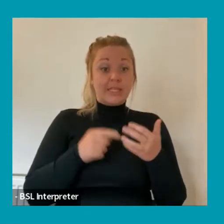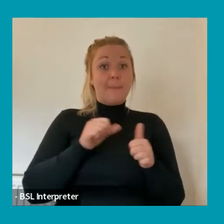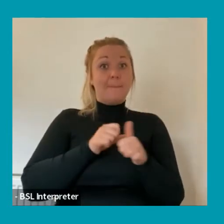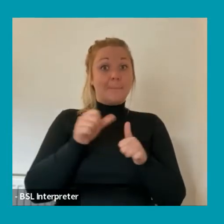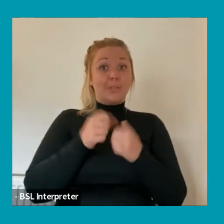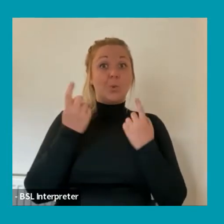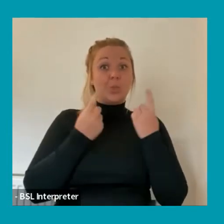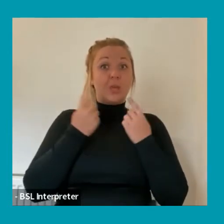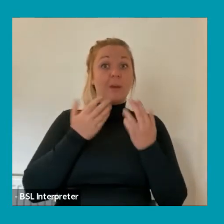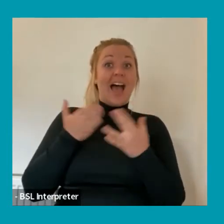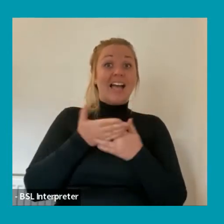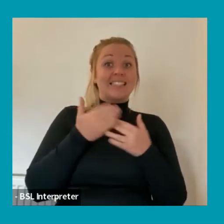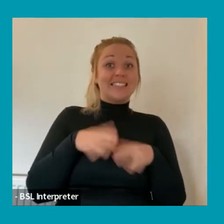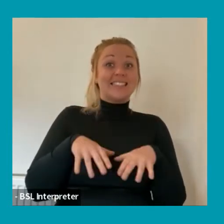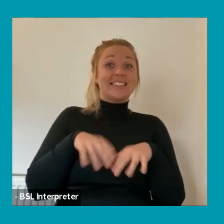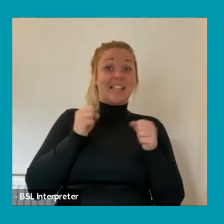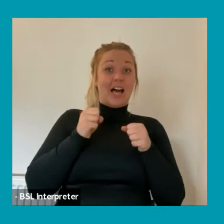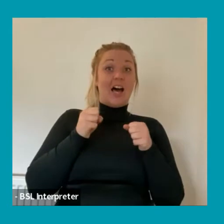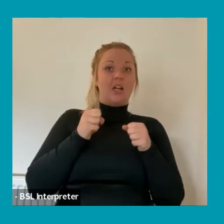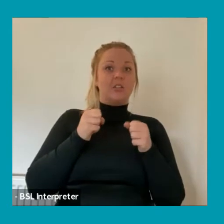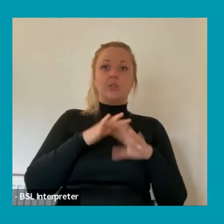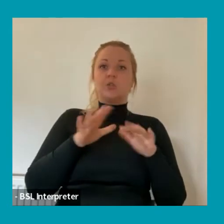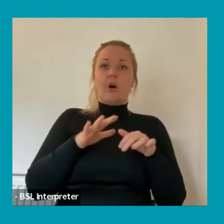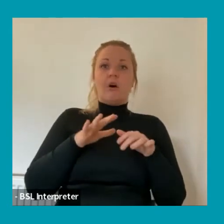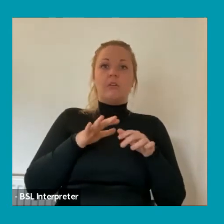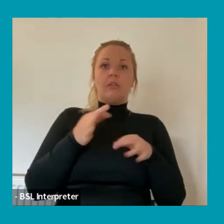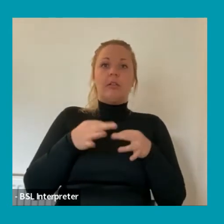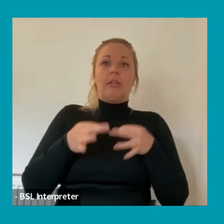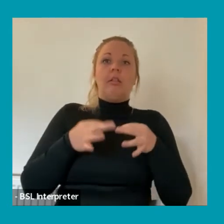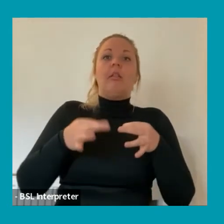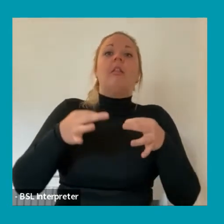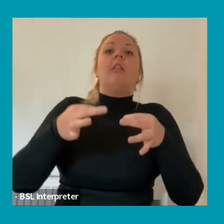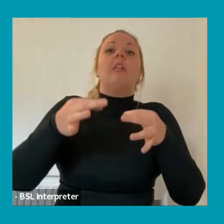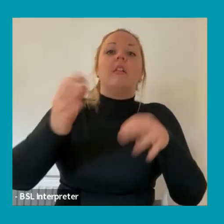Then, of course there may be things you need to tweak as you go along. It is a living thing.